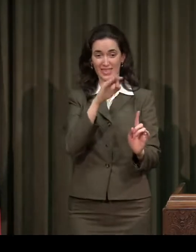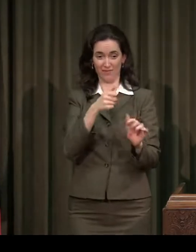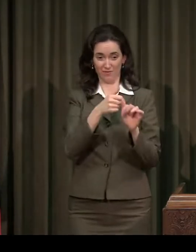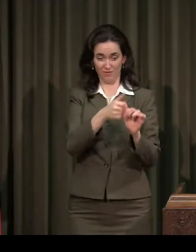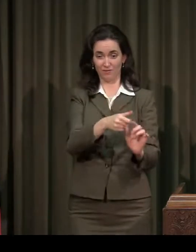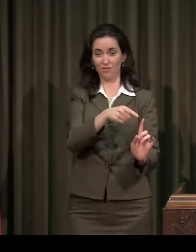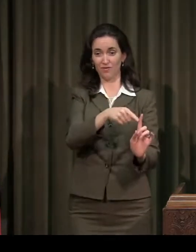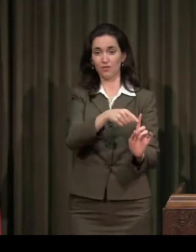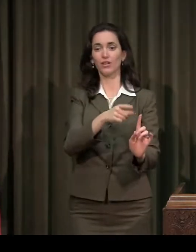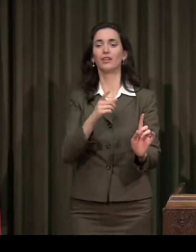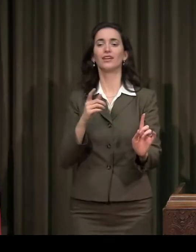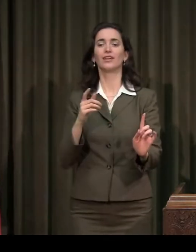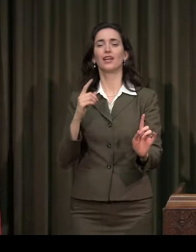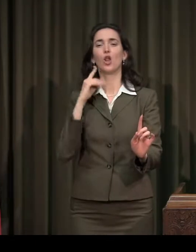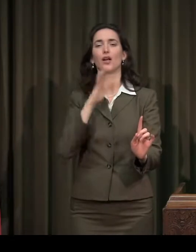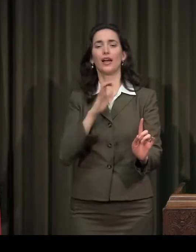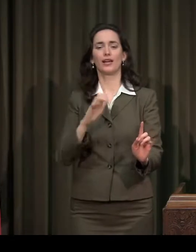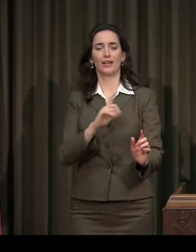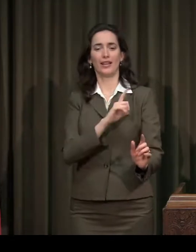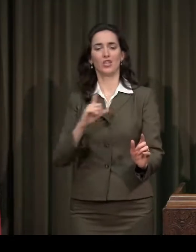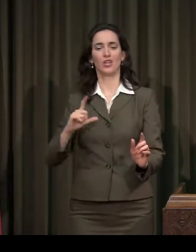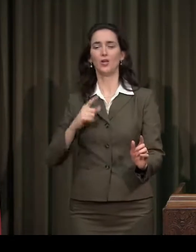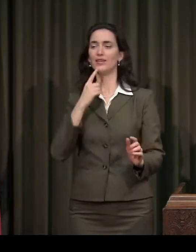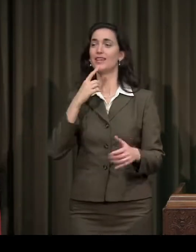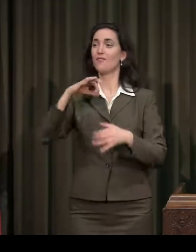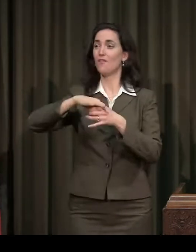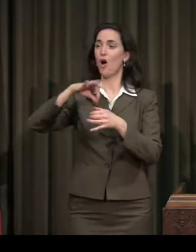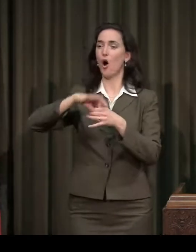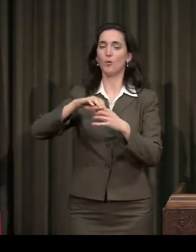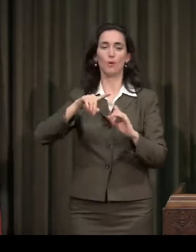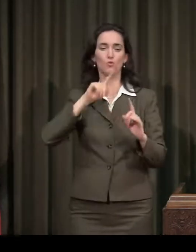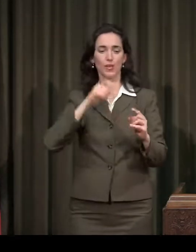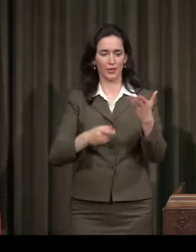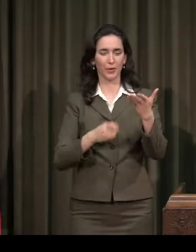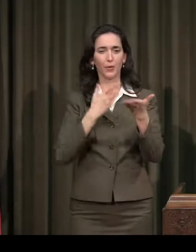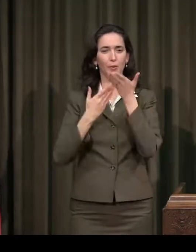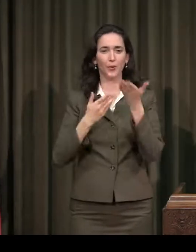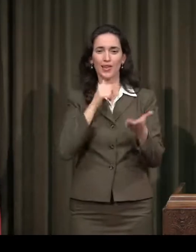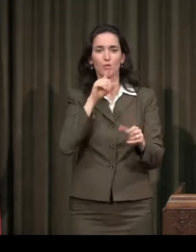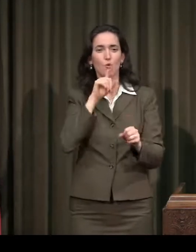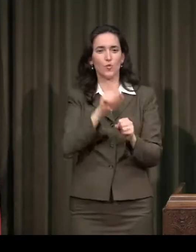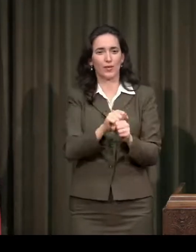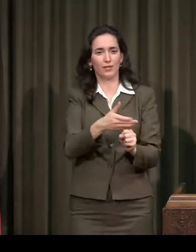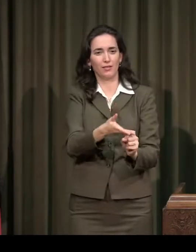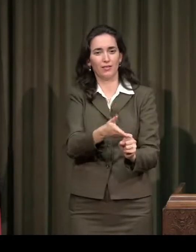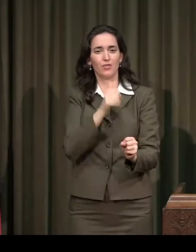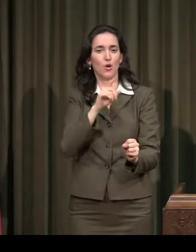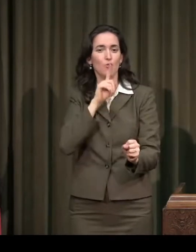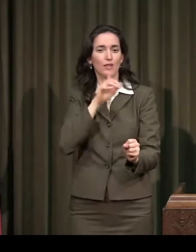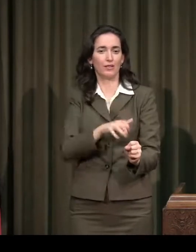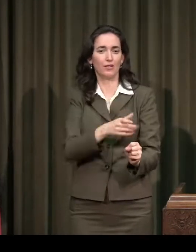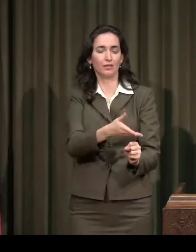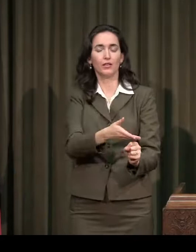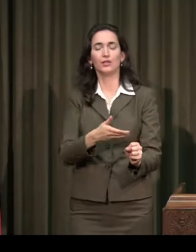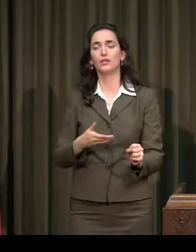they voted on something that isn't real and and so I think there's a real problem with that and the other part of